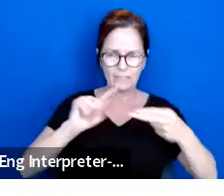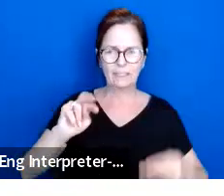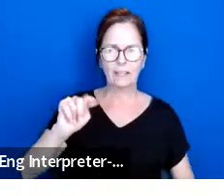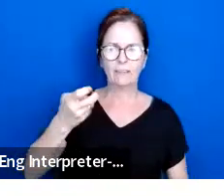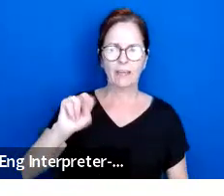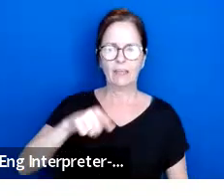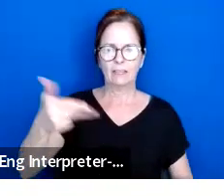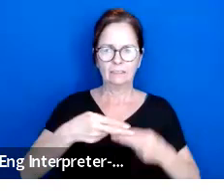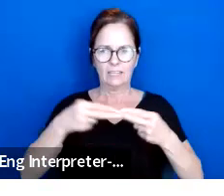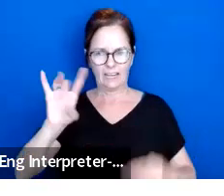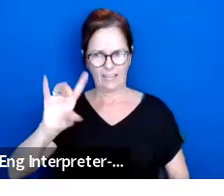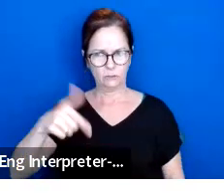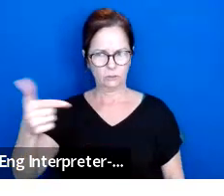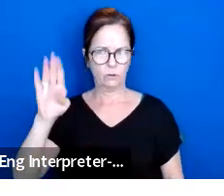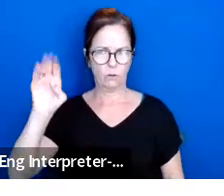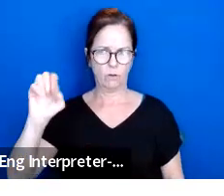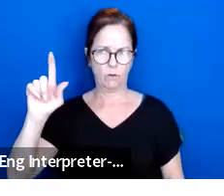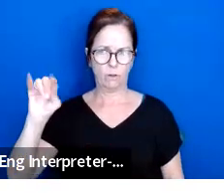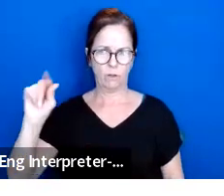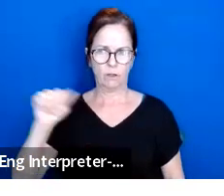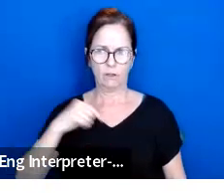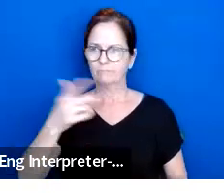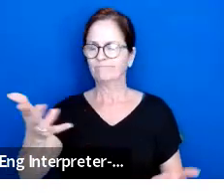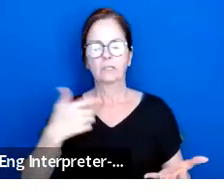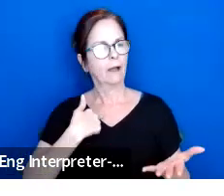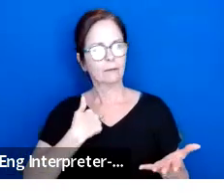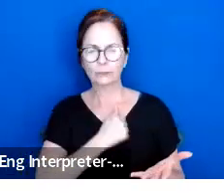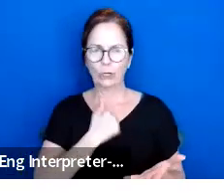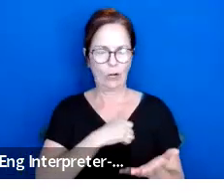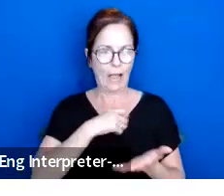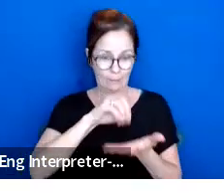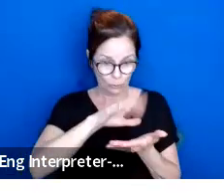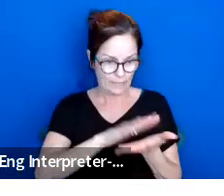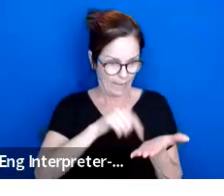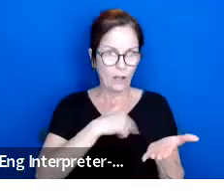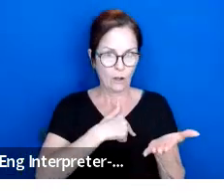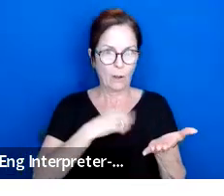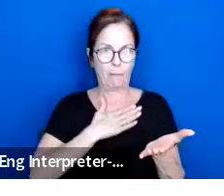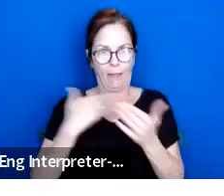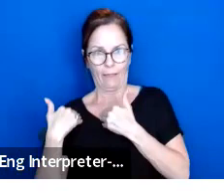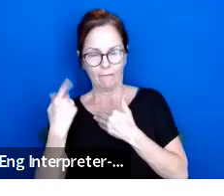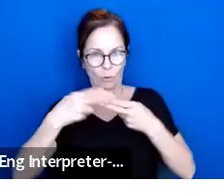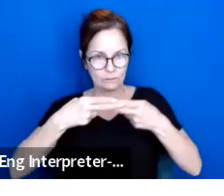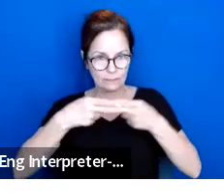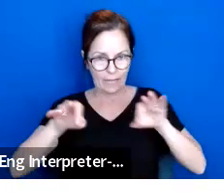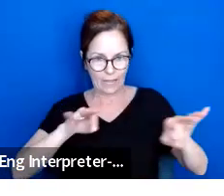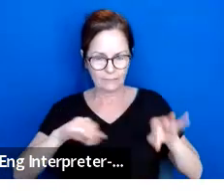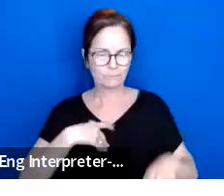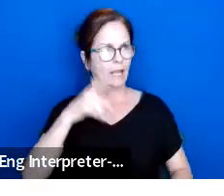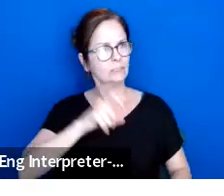Thanks. I wrote numbers for the slides, but I forgot that I should have wrote the titles of the slides for myself. Yeah.